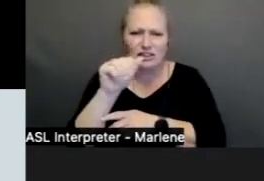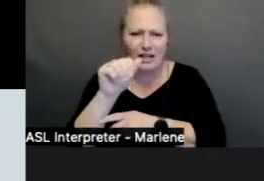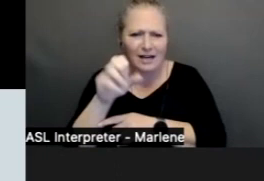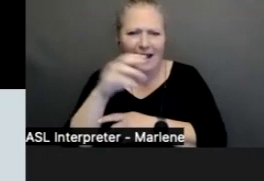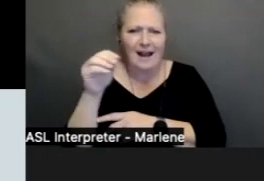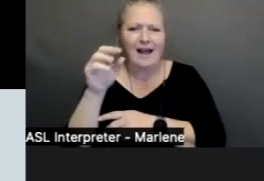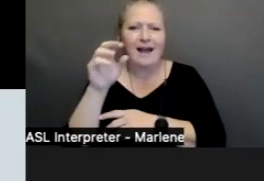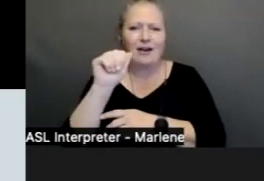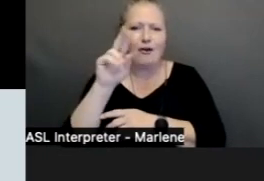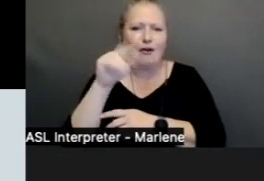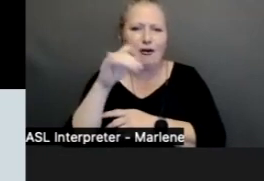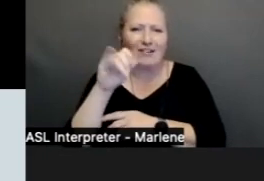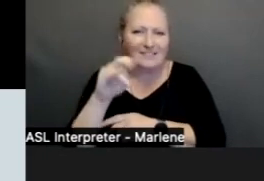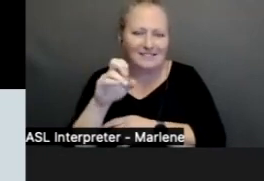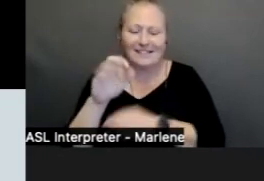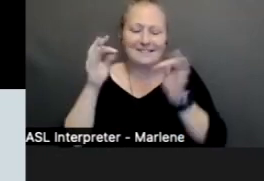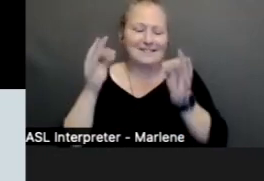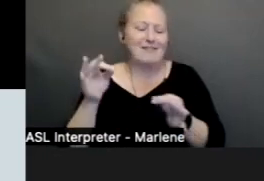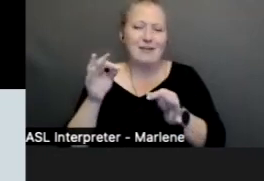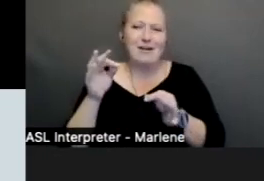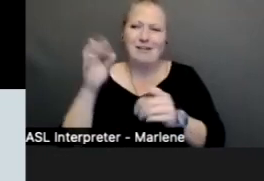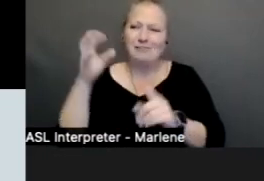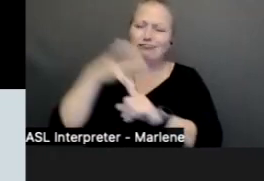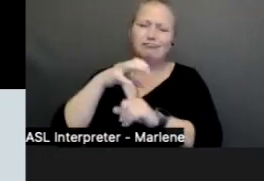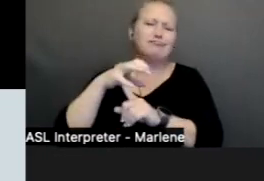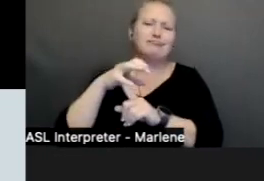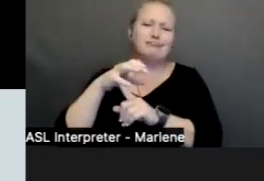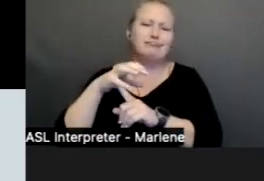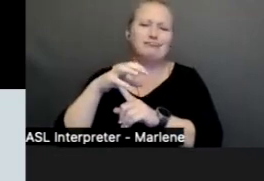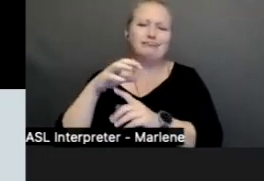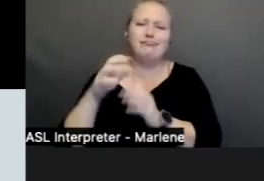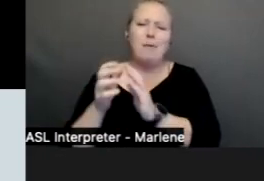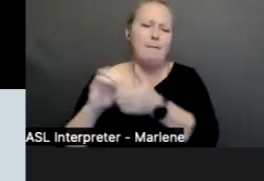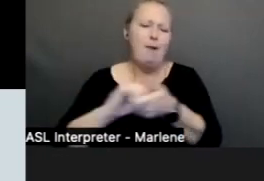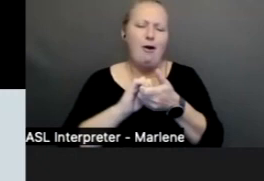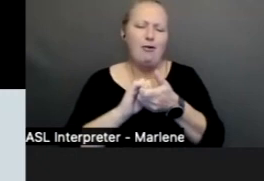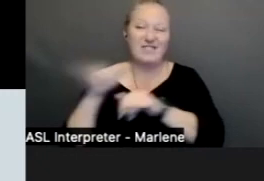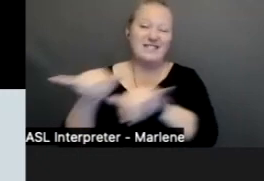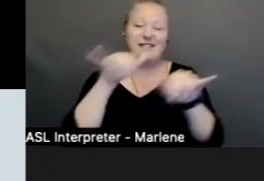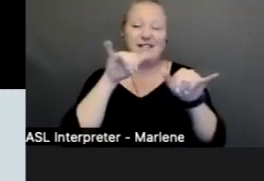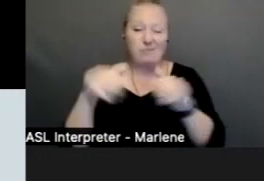definite partners and champions of the same challenges that we all have here. In talking